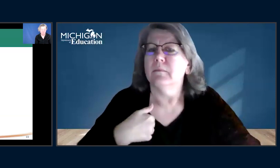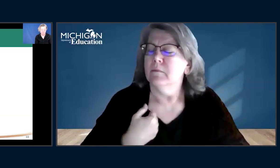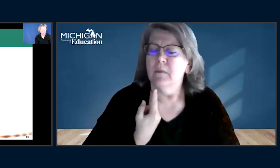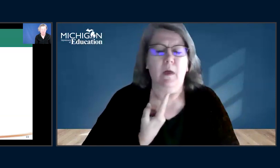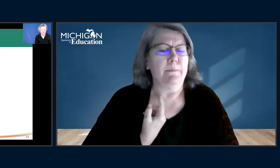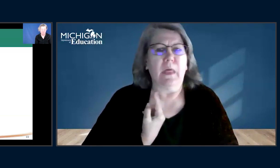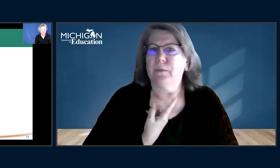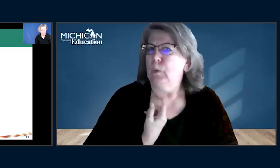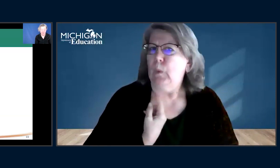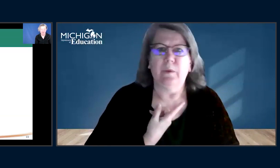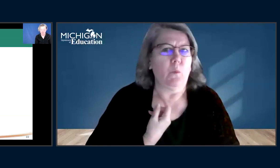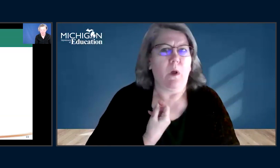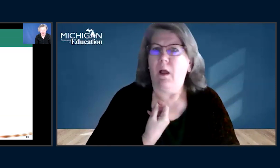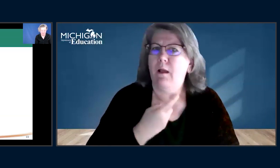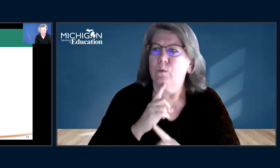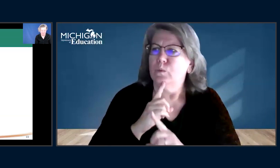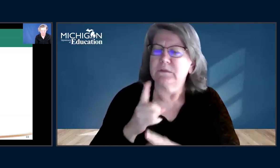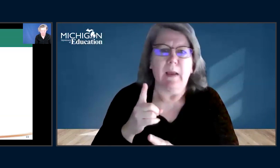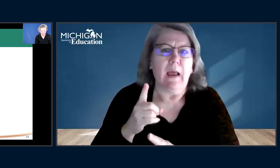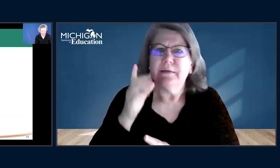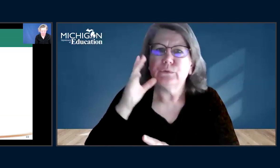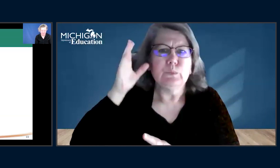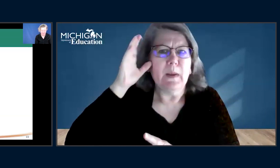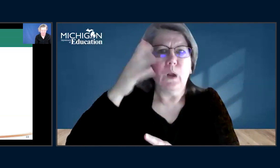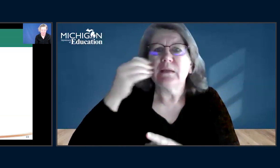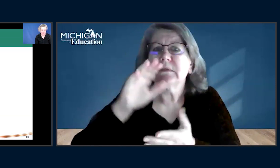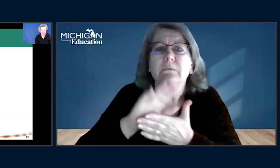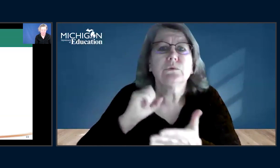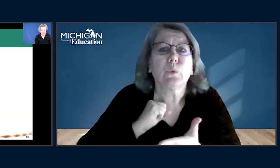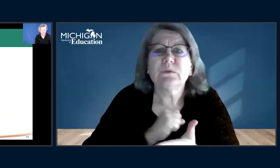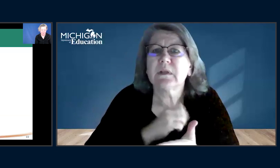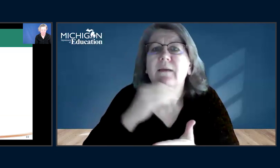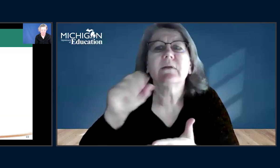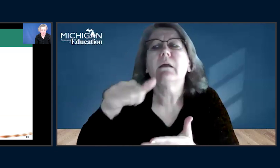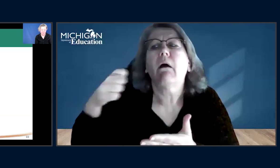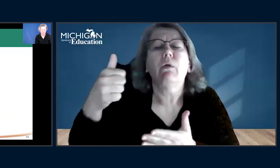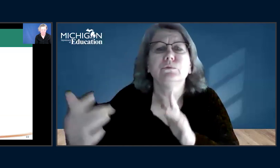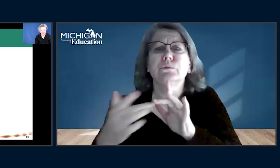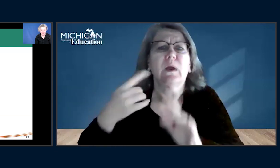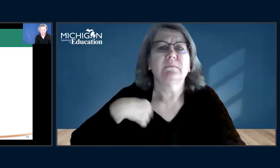language interpreters that would be available for that. I am not the only one that responds to parents